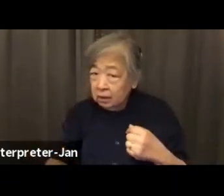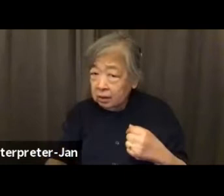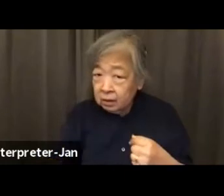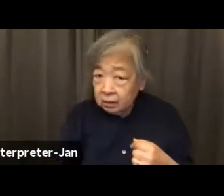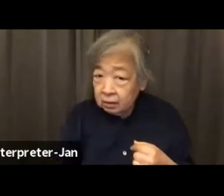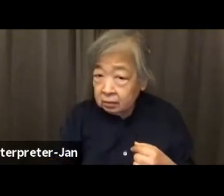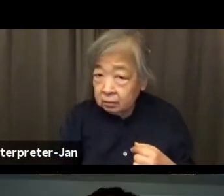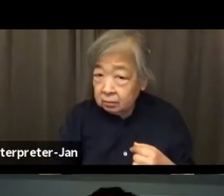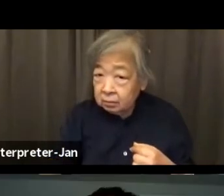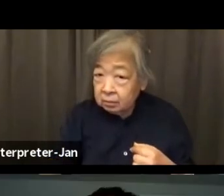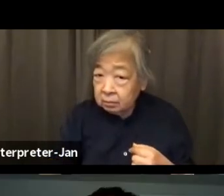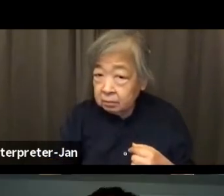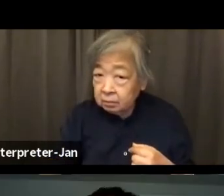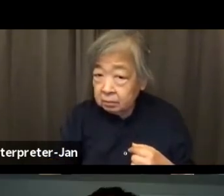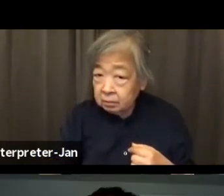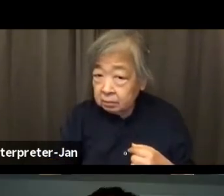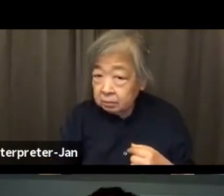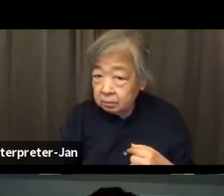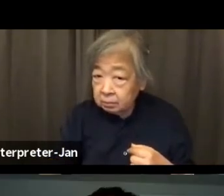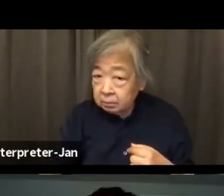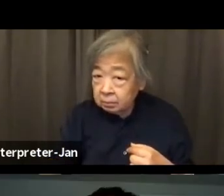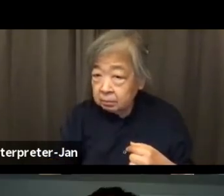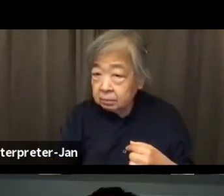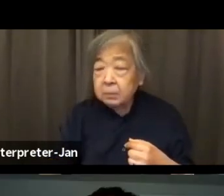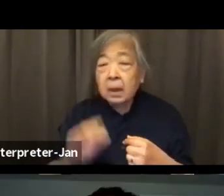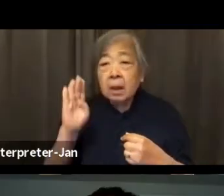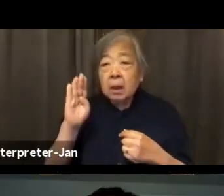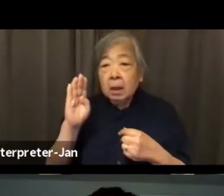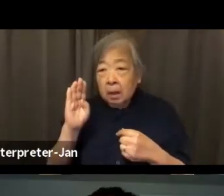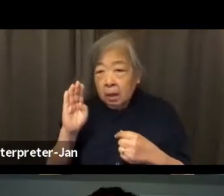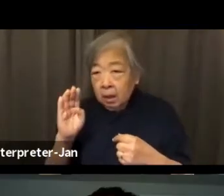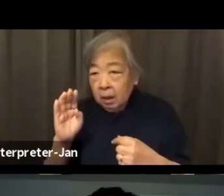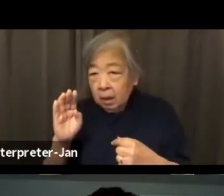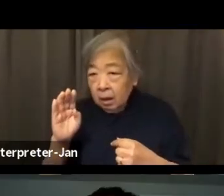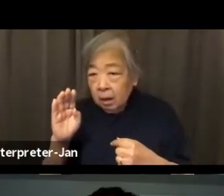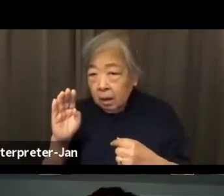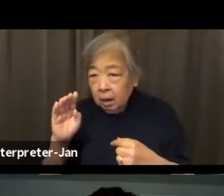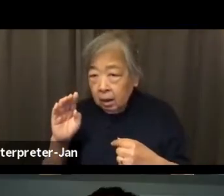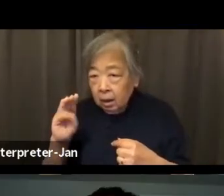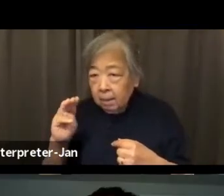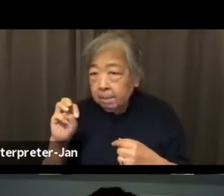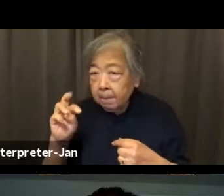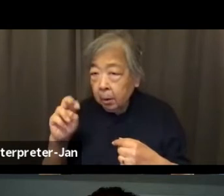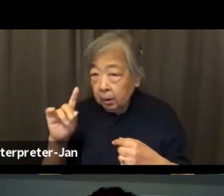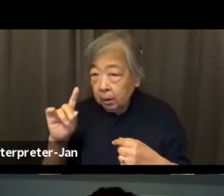The only other thing I would add is I know that some platforms like